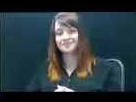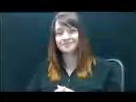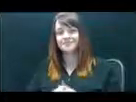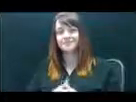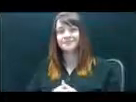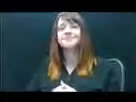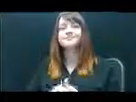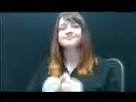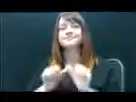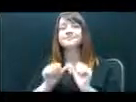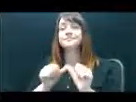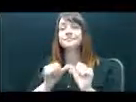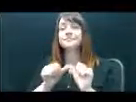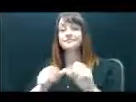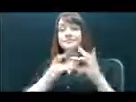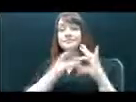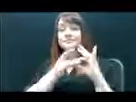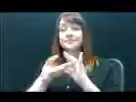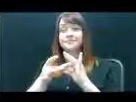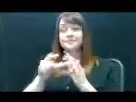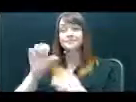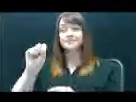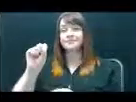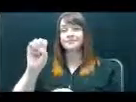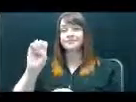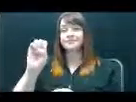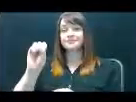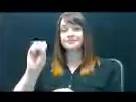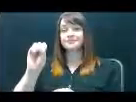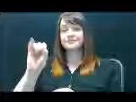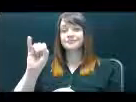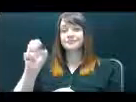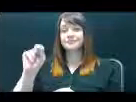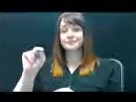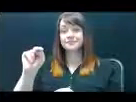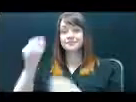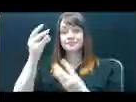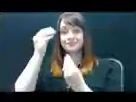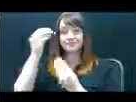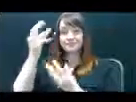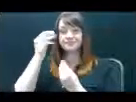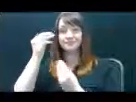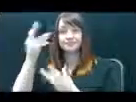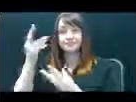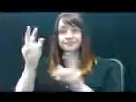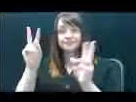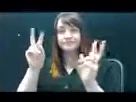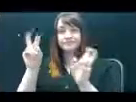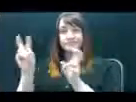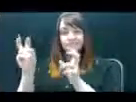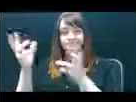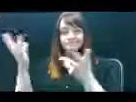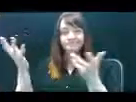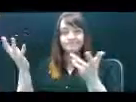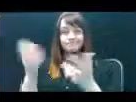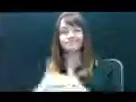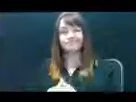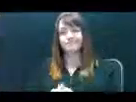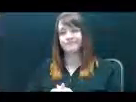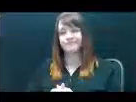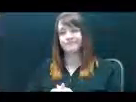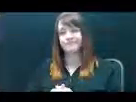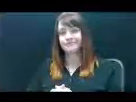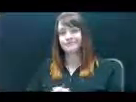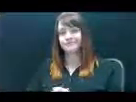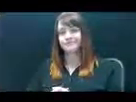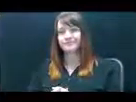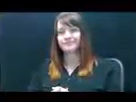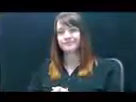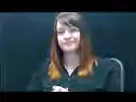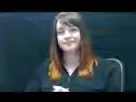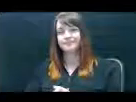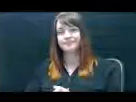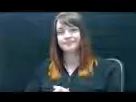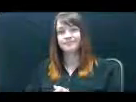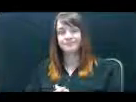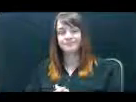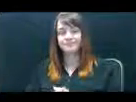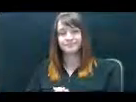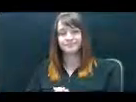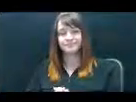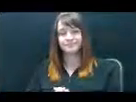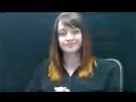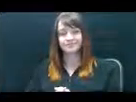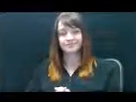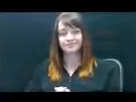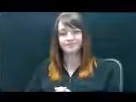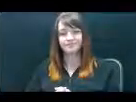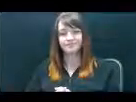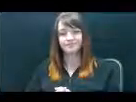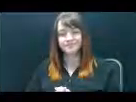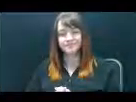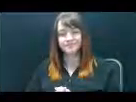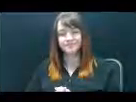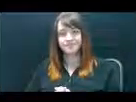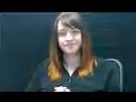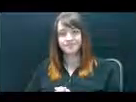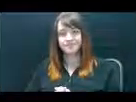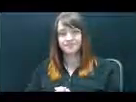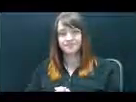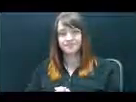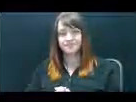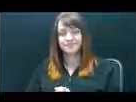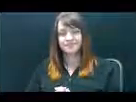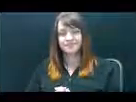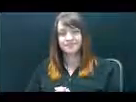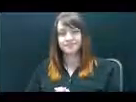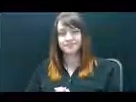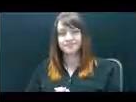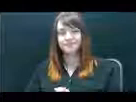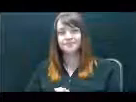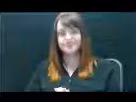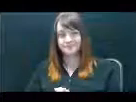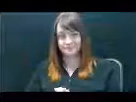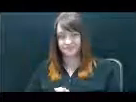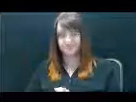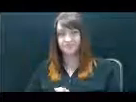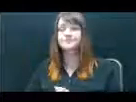topic. The first field on the second page is for